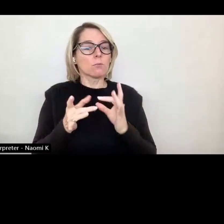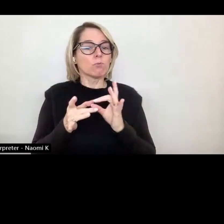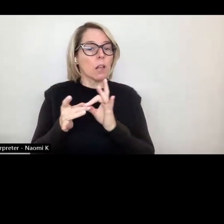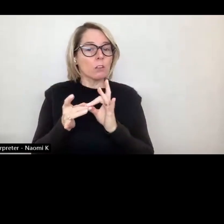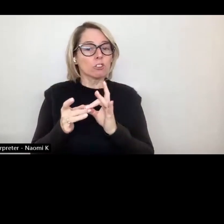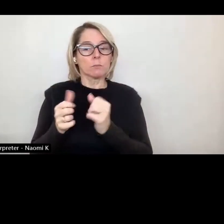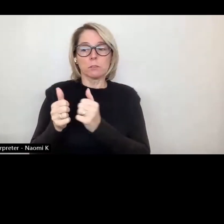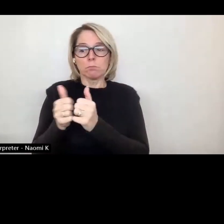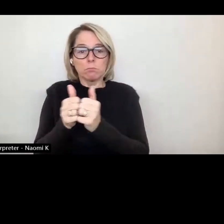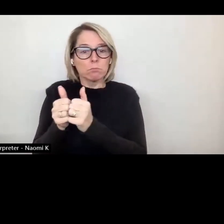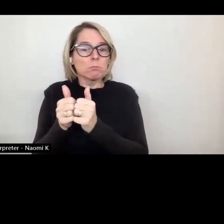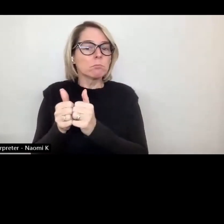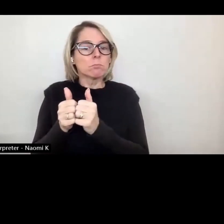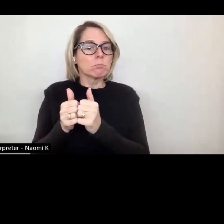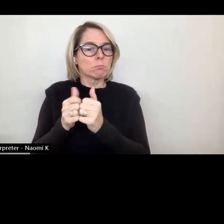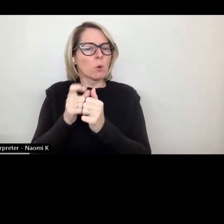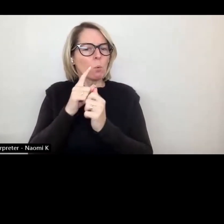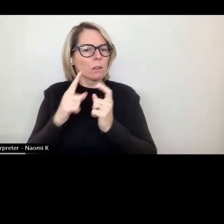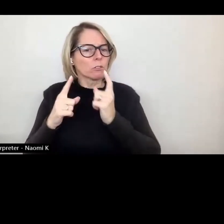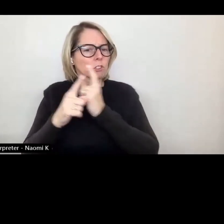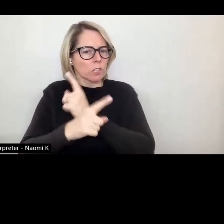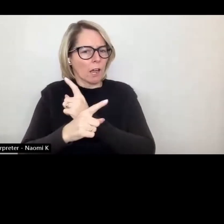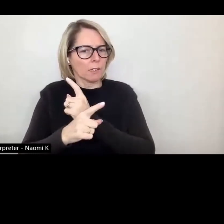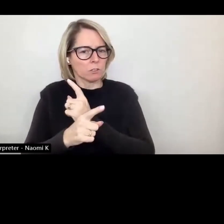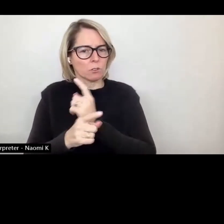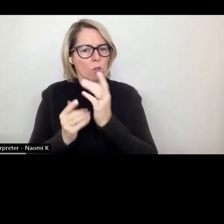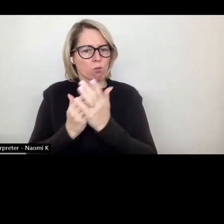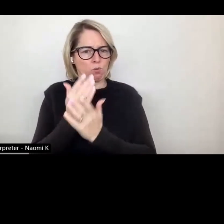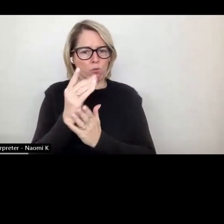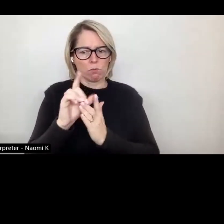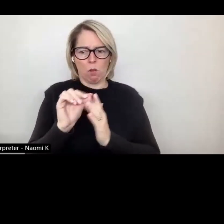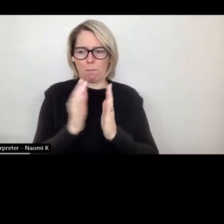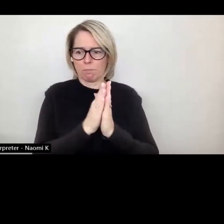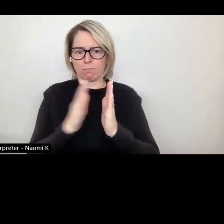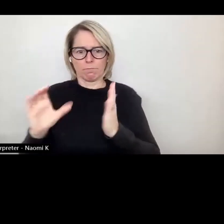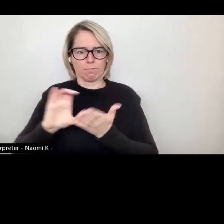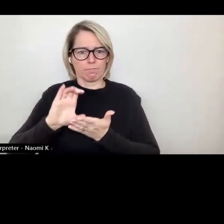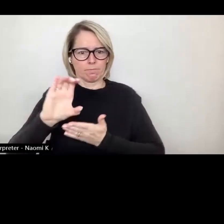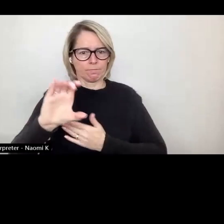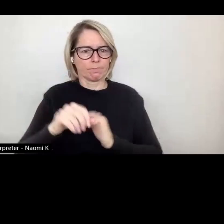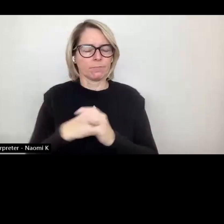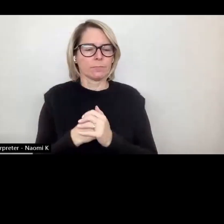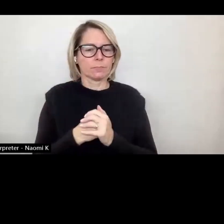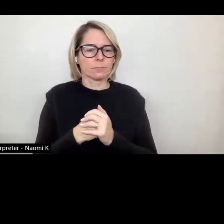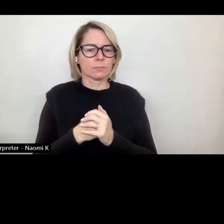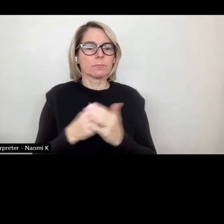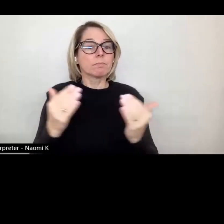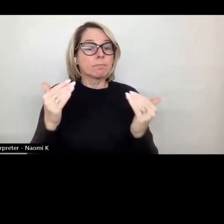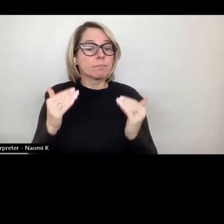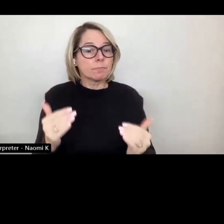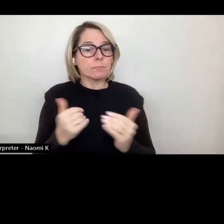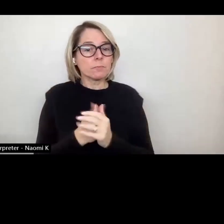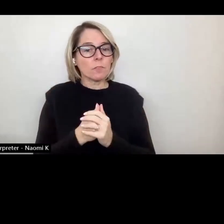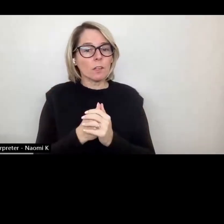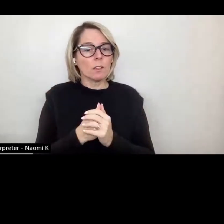Will we be making copies of this recording and transcripts available to participants? We are recording this session.